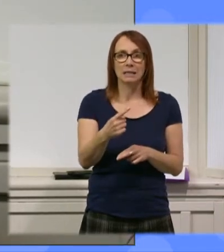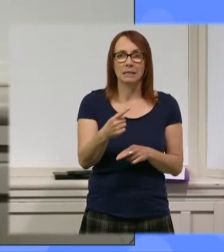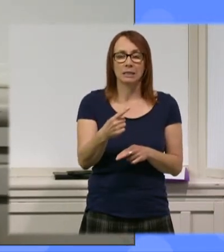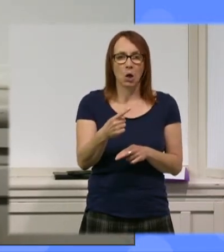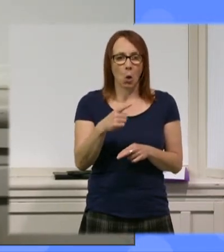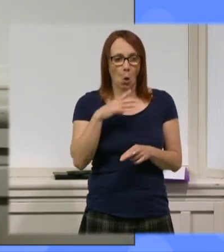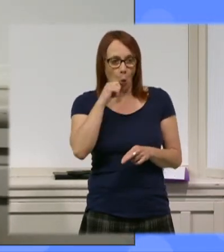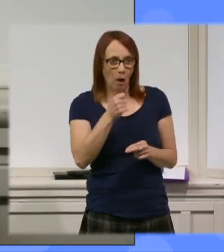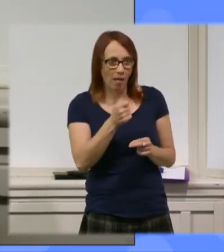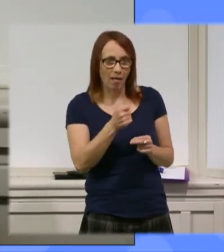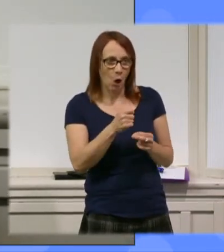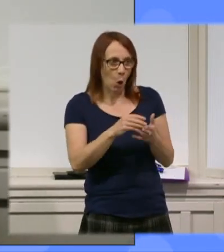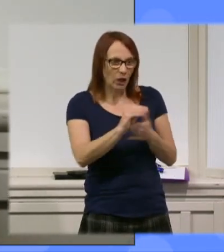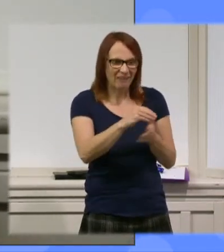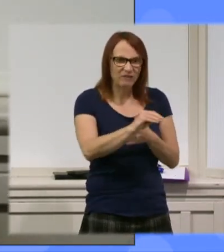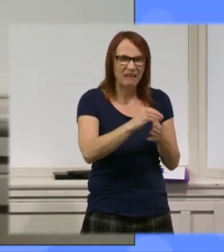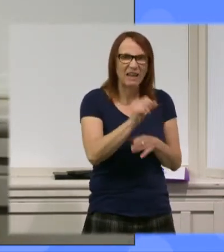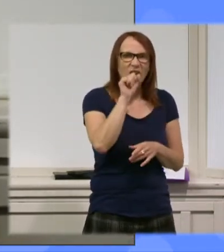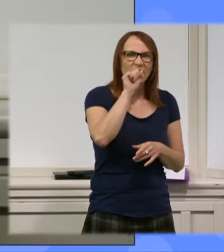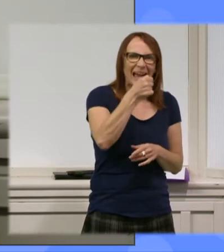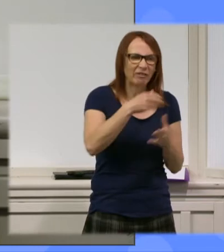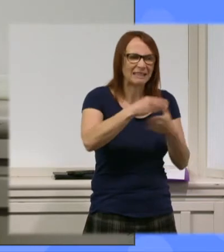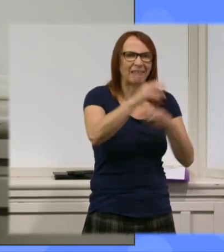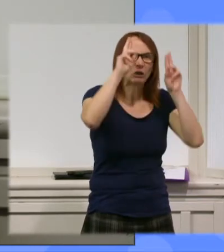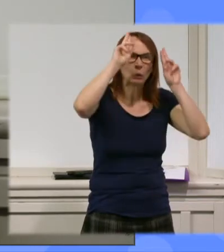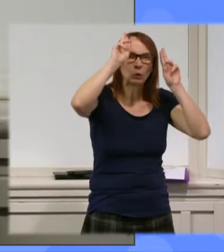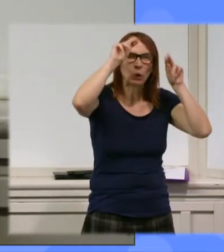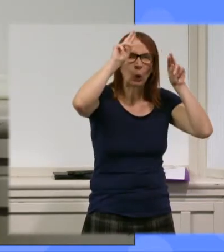maximum number of donkeys in other words you need you need to have a